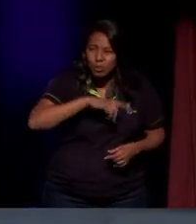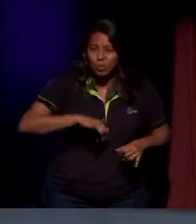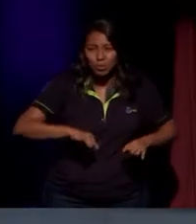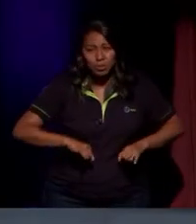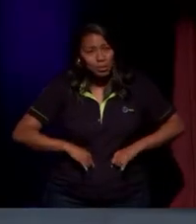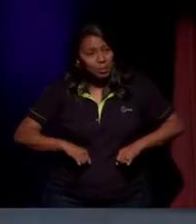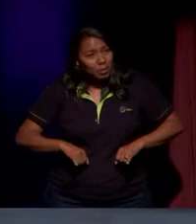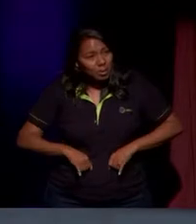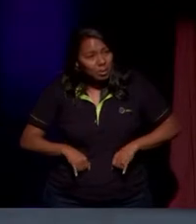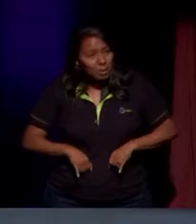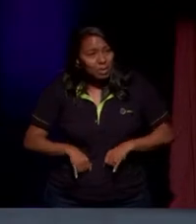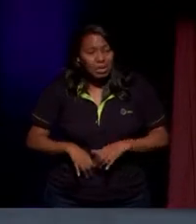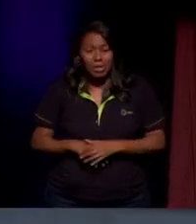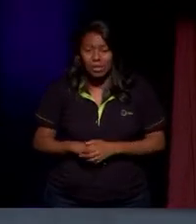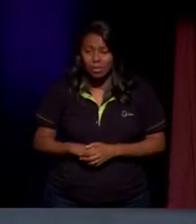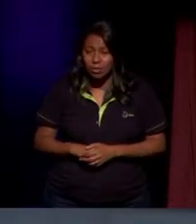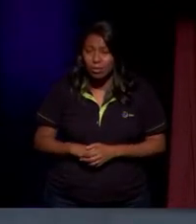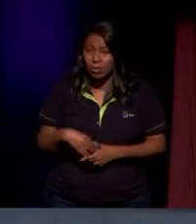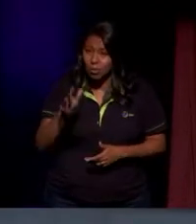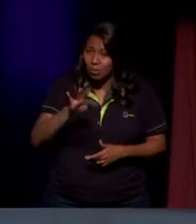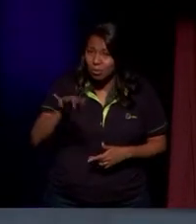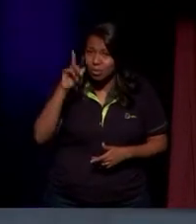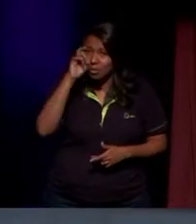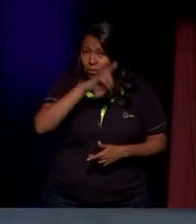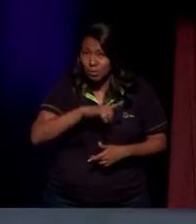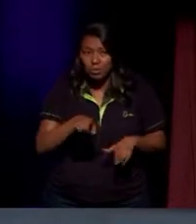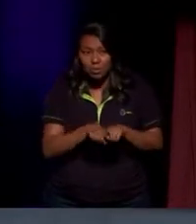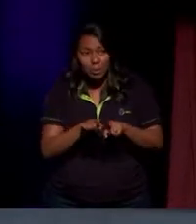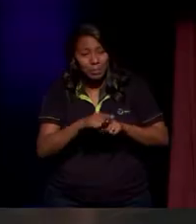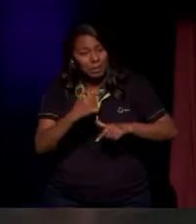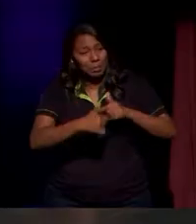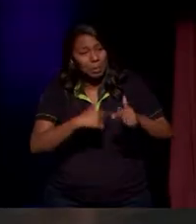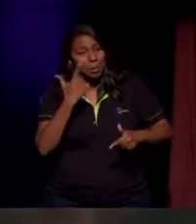of getting a job, then we find that, as of 2000,